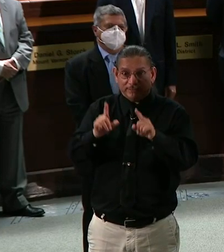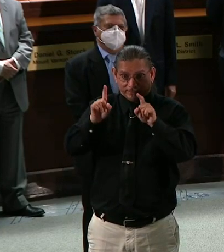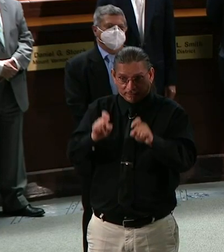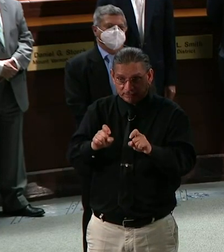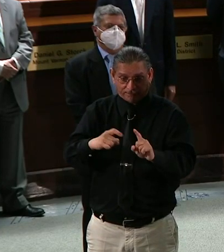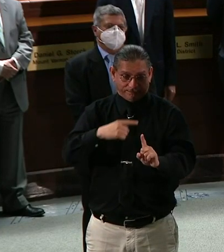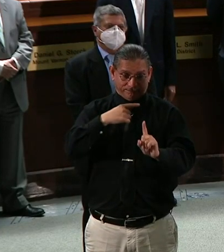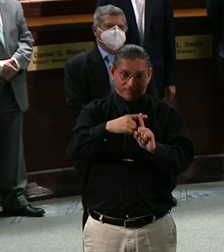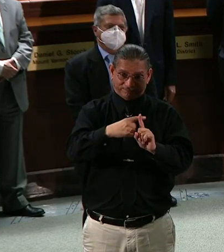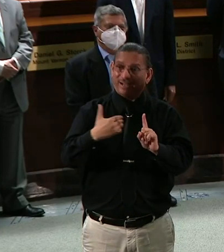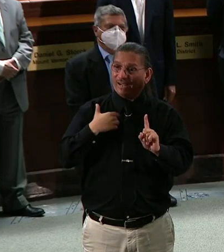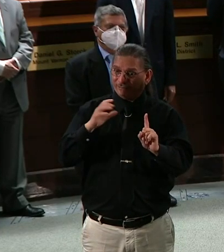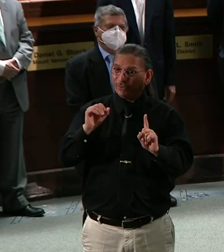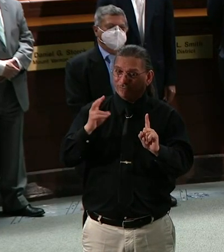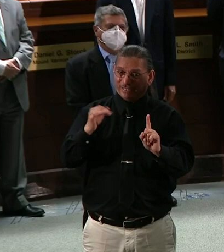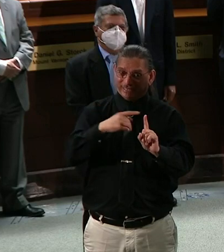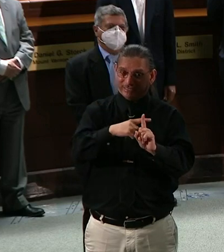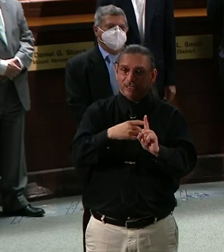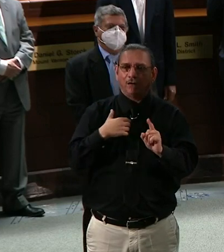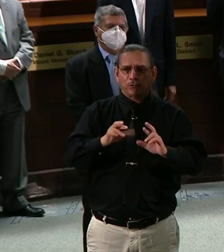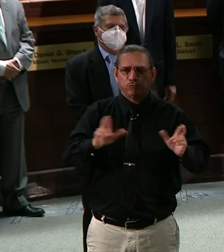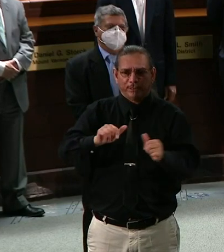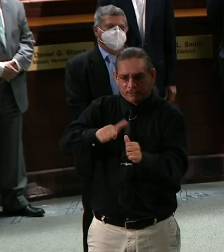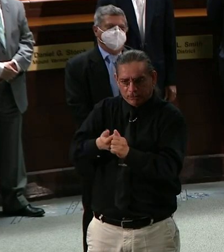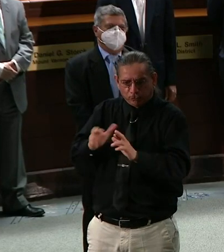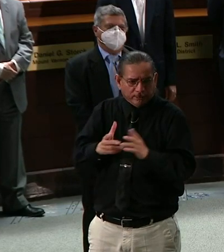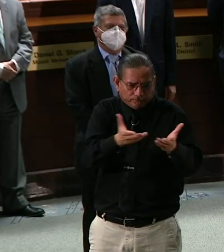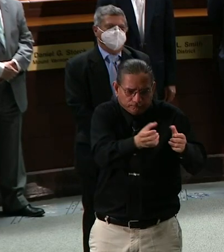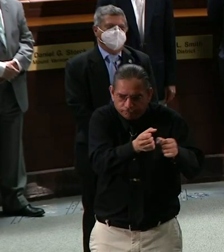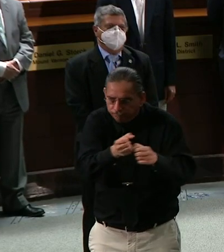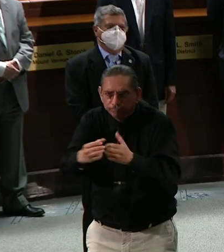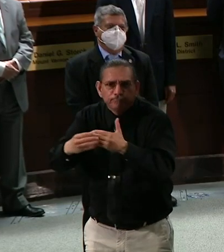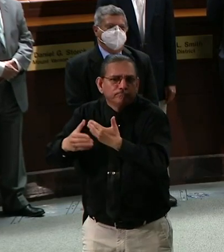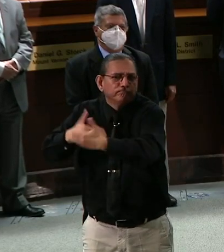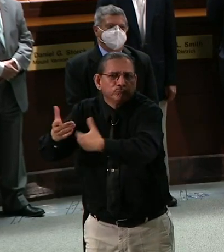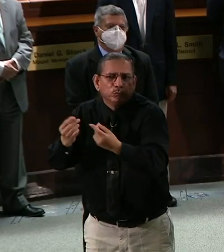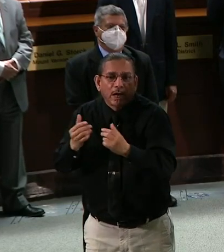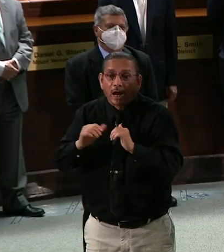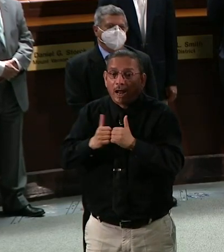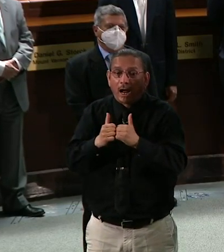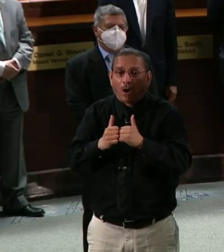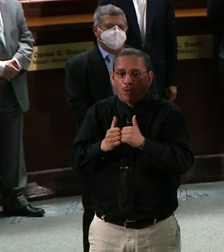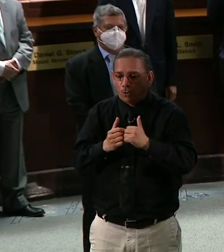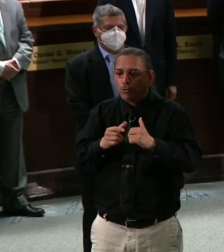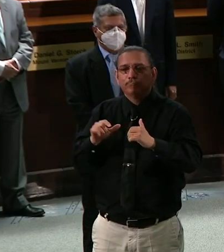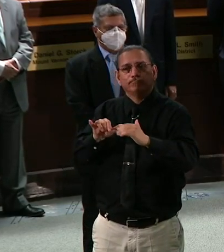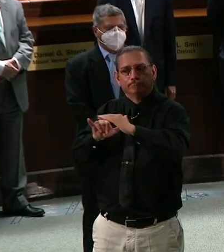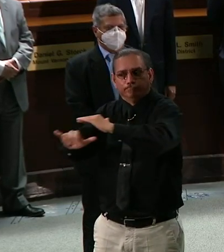POSITIVE WE HAVE RESOURCES IN PLACE TO HELP GUIDE THEM AS WE